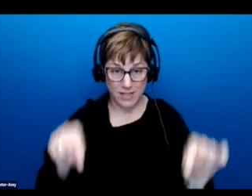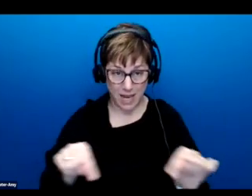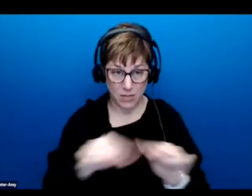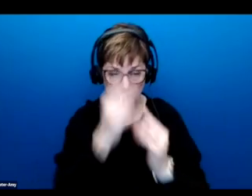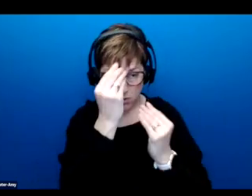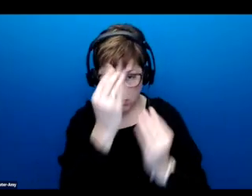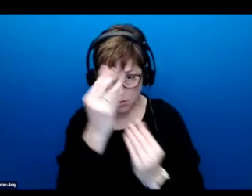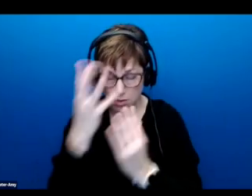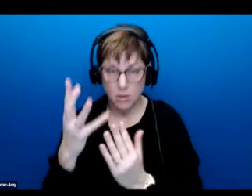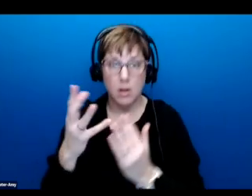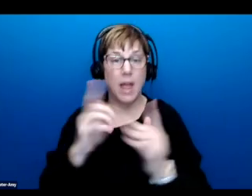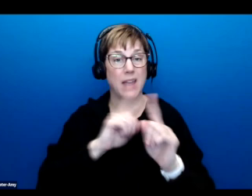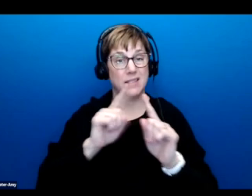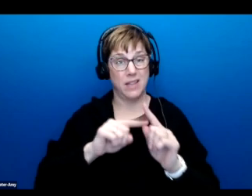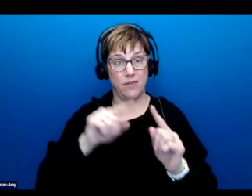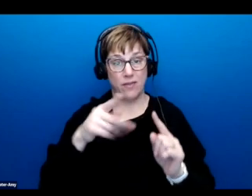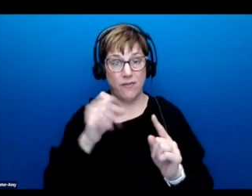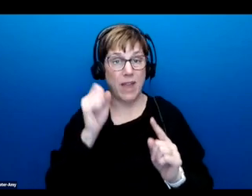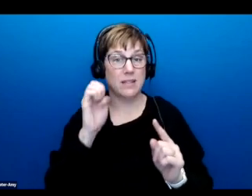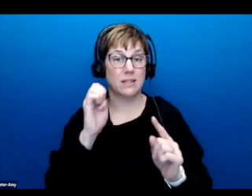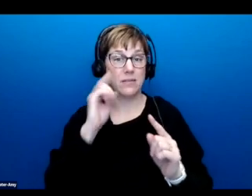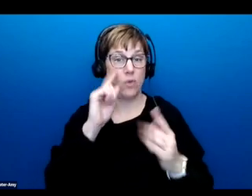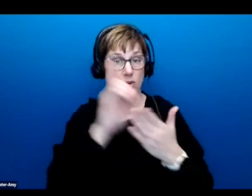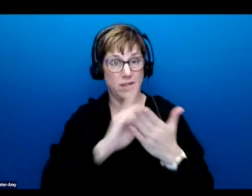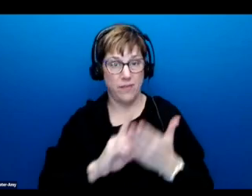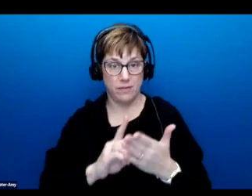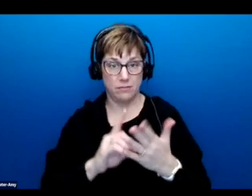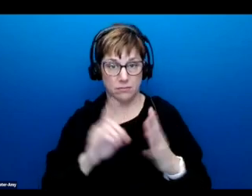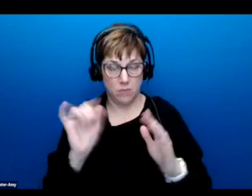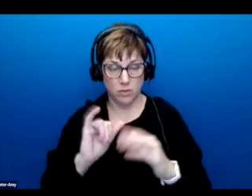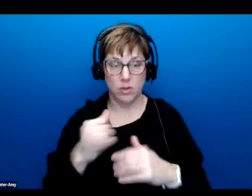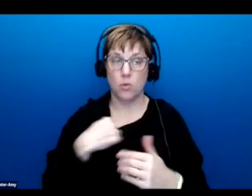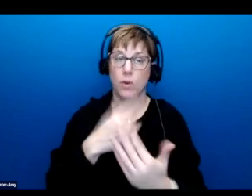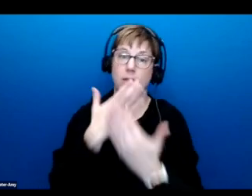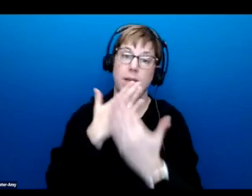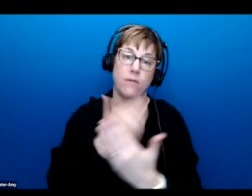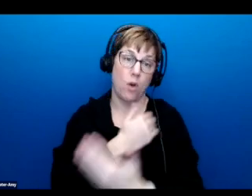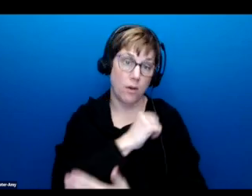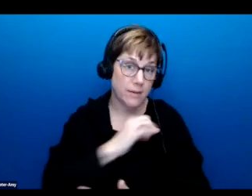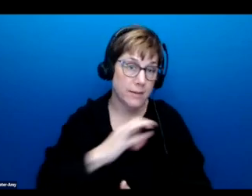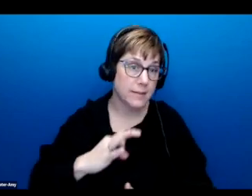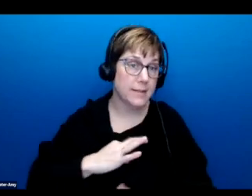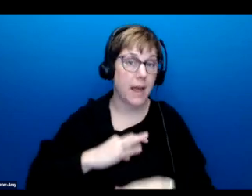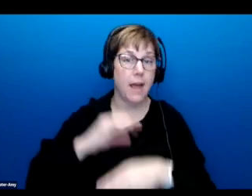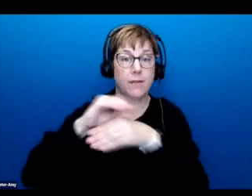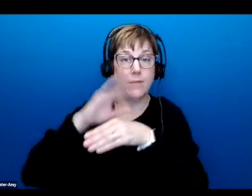all phases of the dashboard design process. We remain thankful for our staff and consultants that continue to